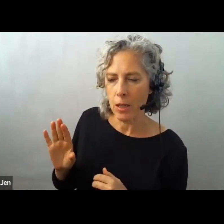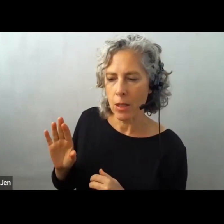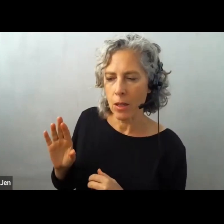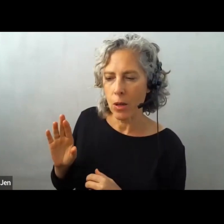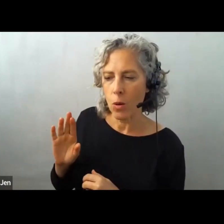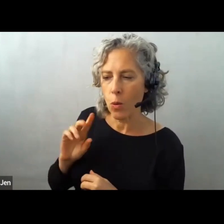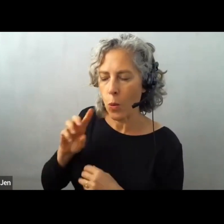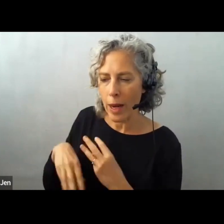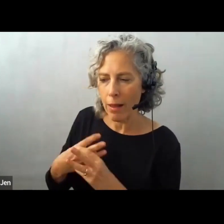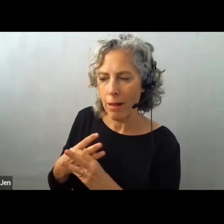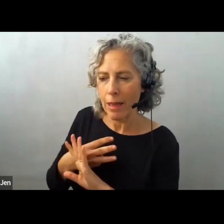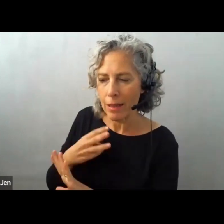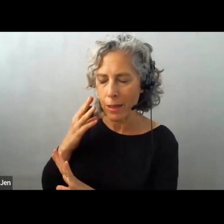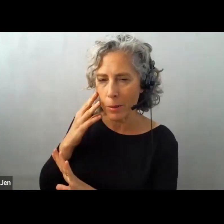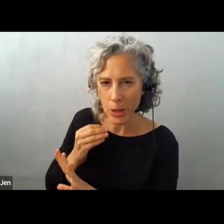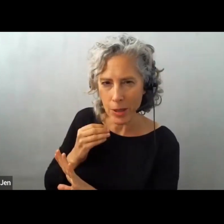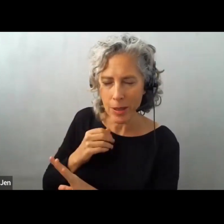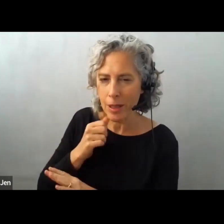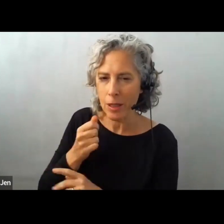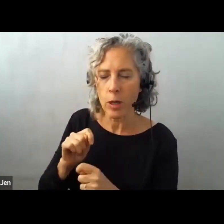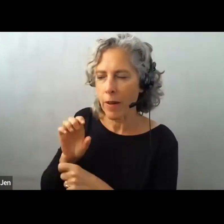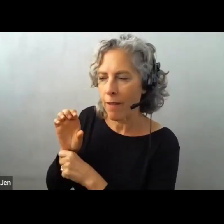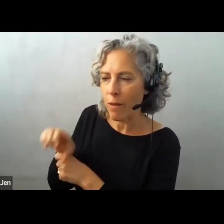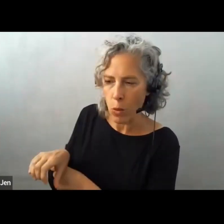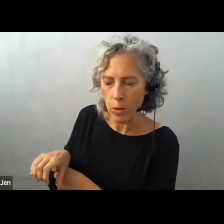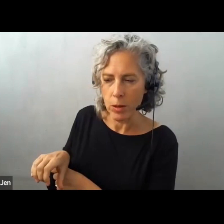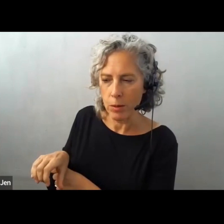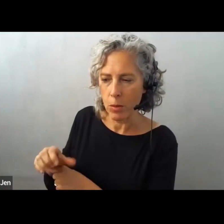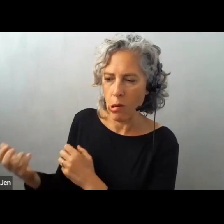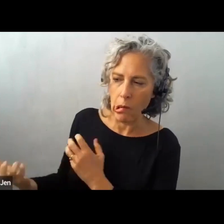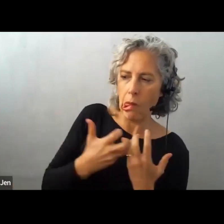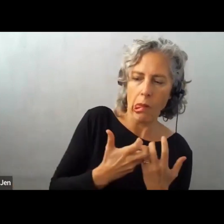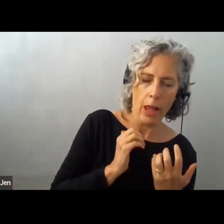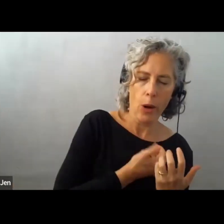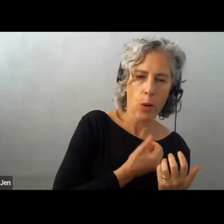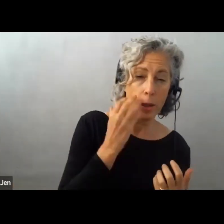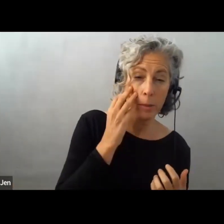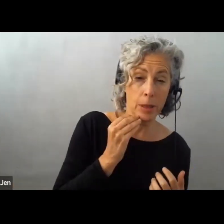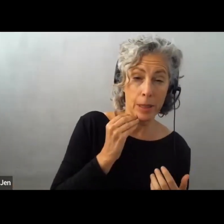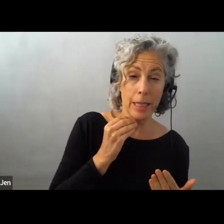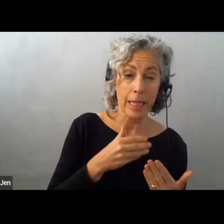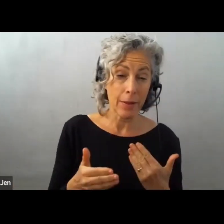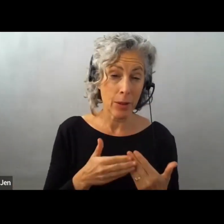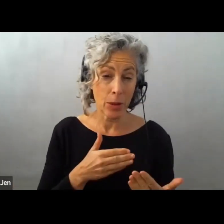his experience, and not try to force him into hours, even though it also added to the